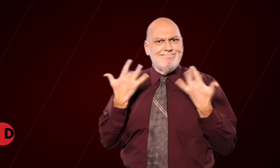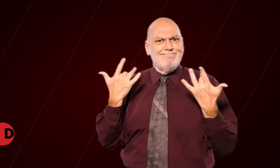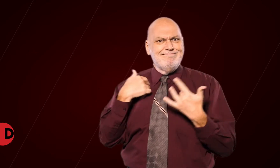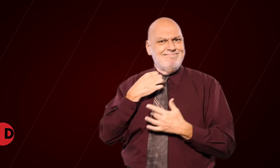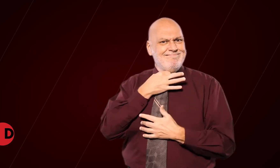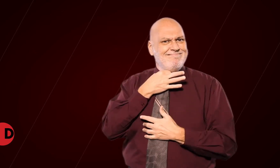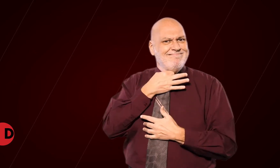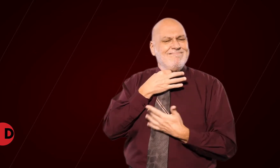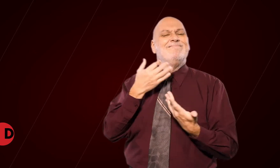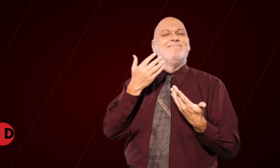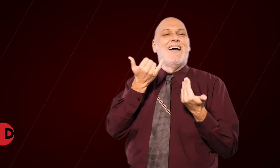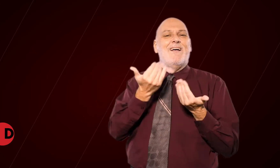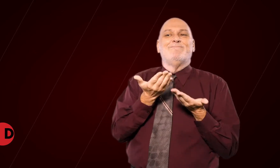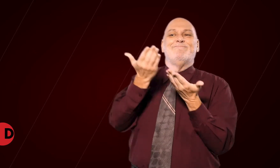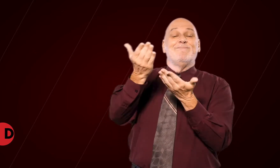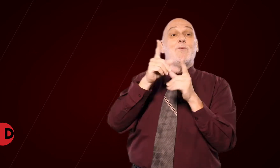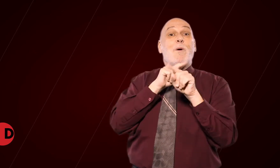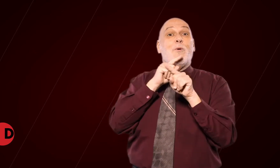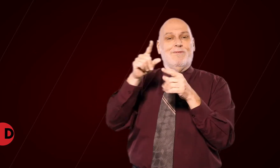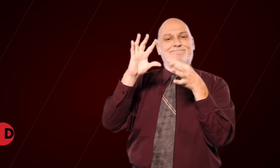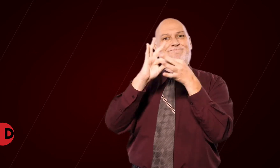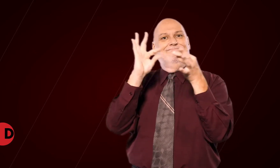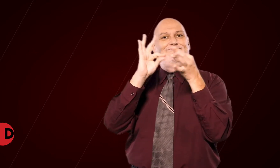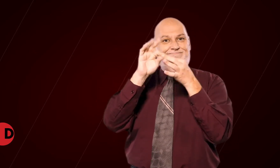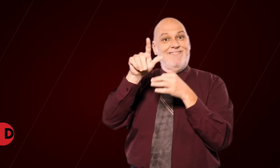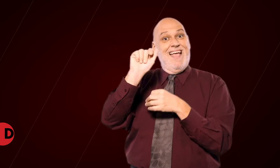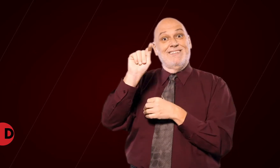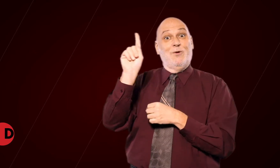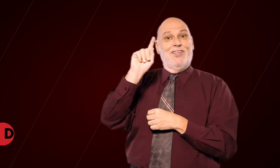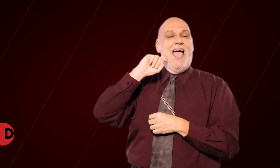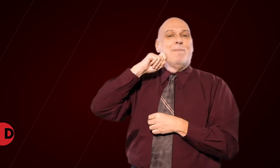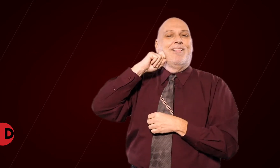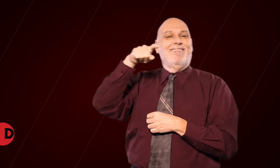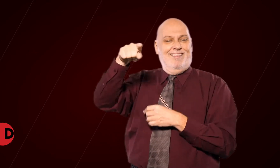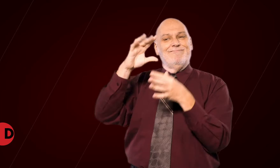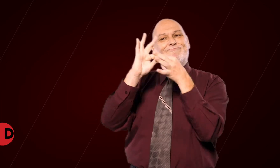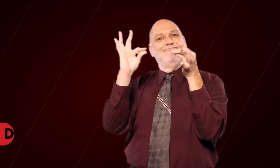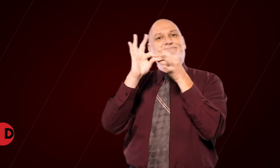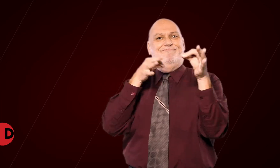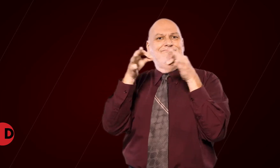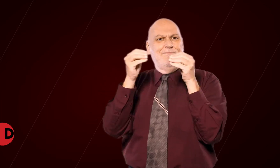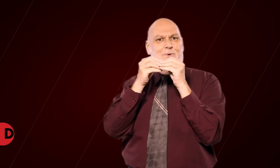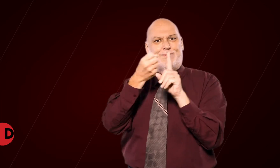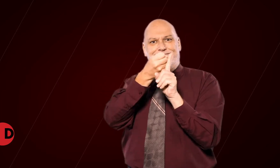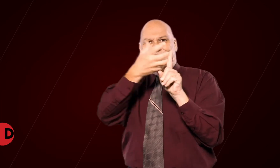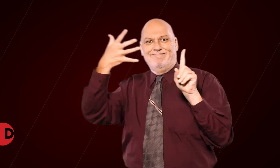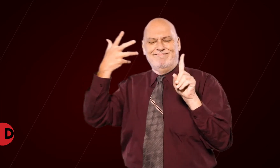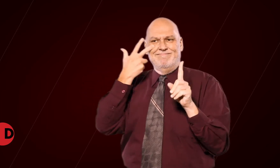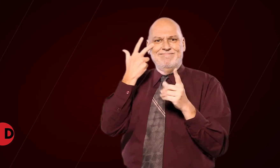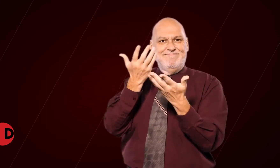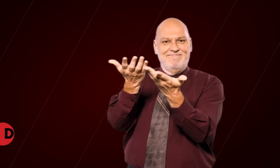Stephanie is at the Apple Store to share details!